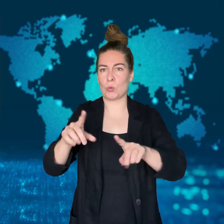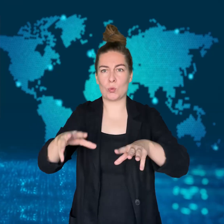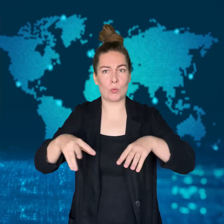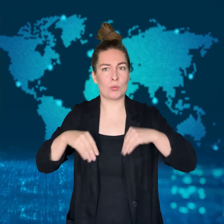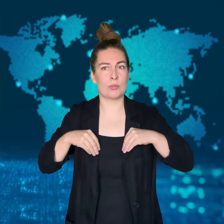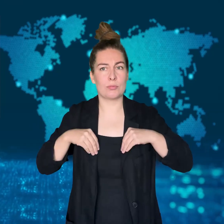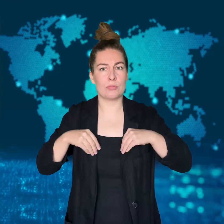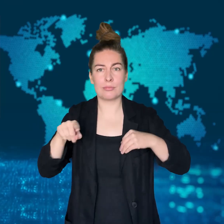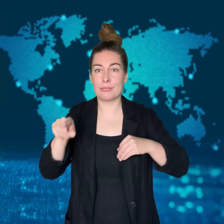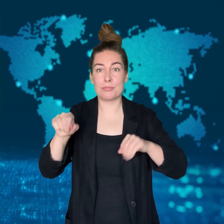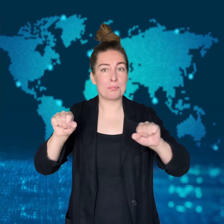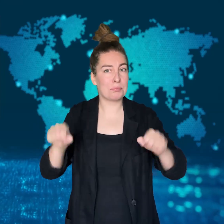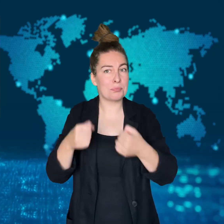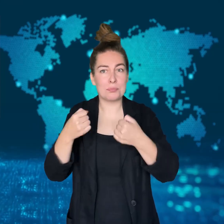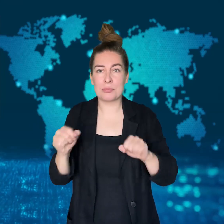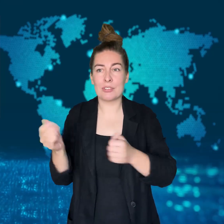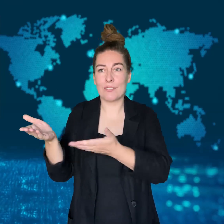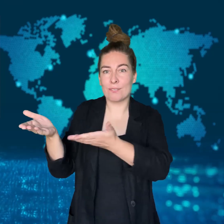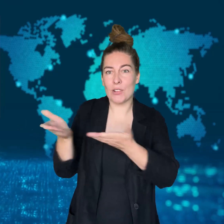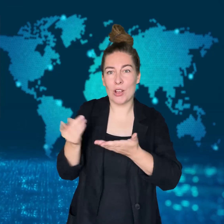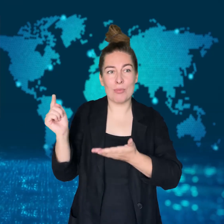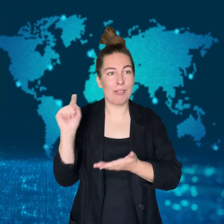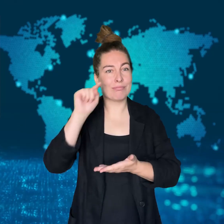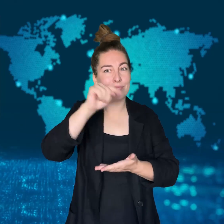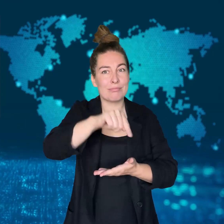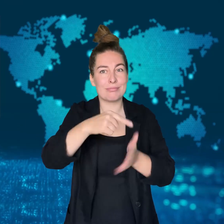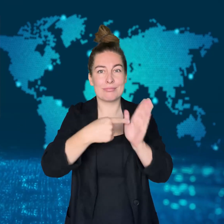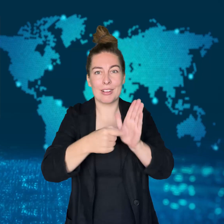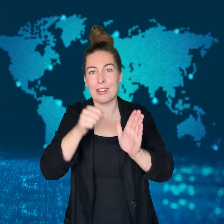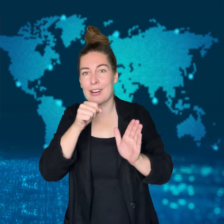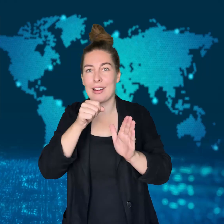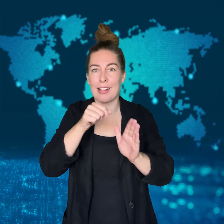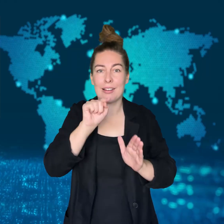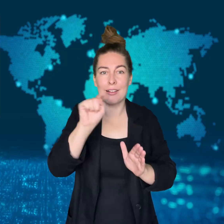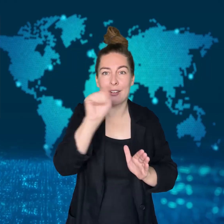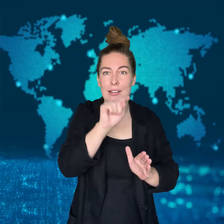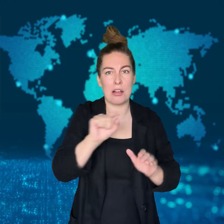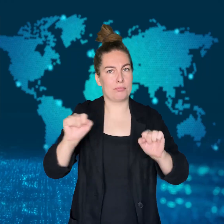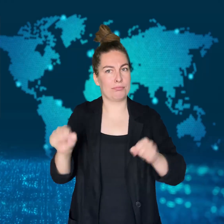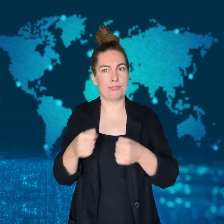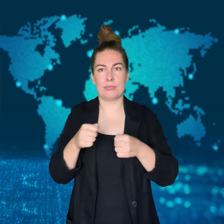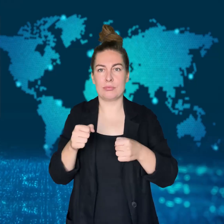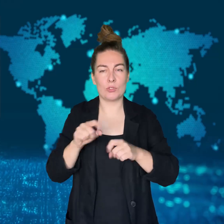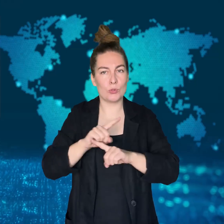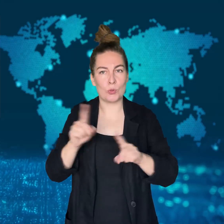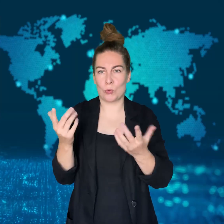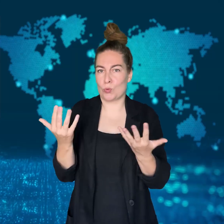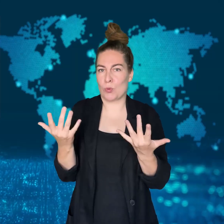which means the performer is no longer welcome in those areas.